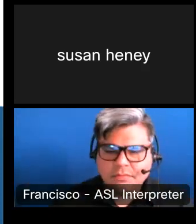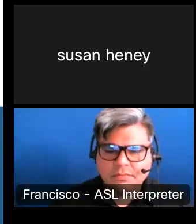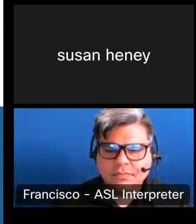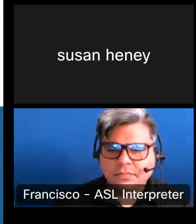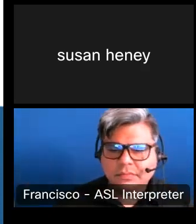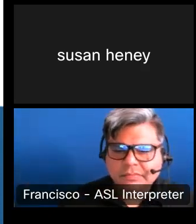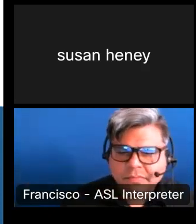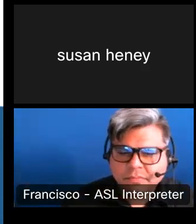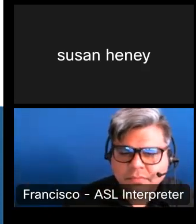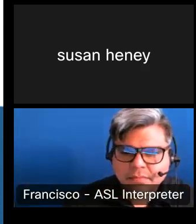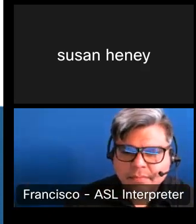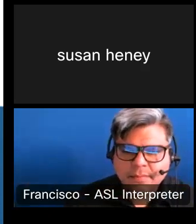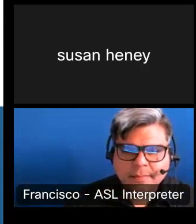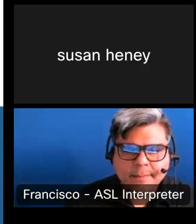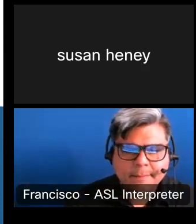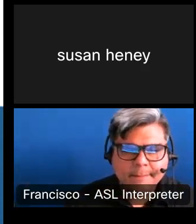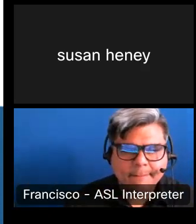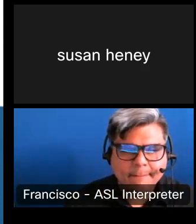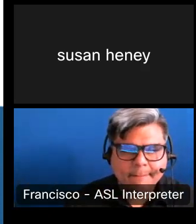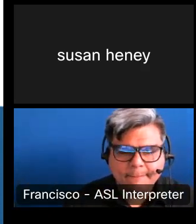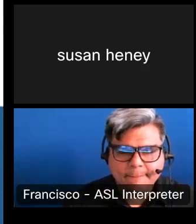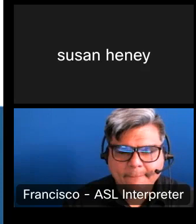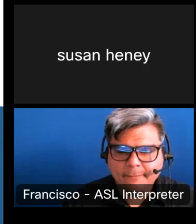Good afternoon Can you all hear me? Yes. Yes.